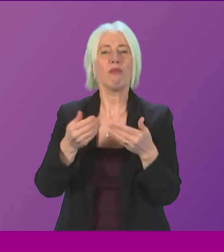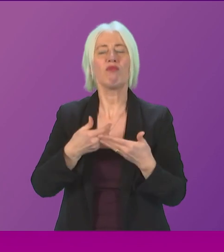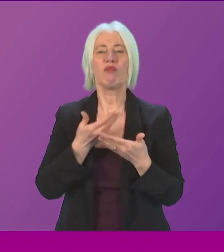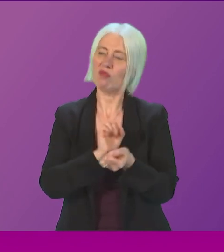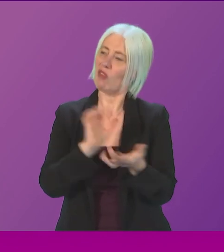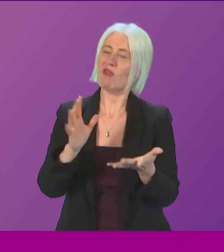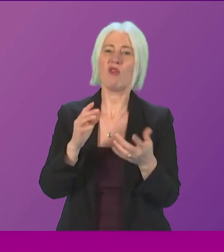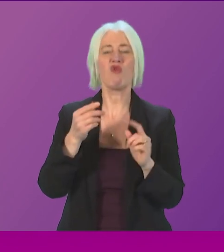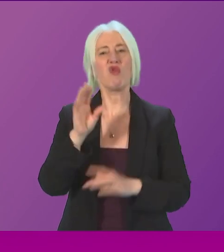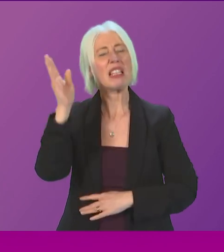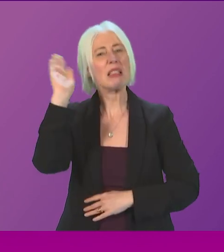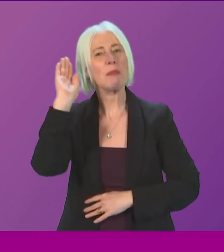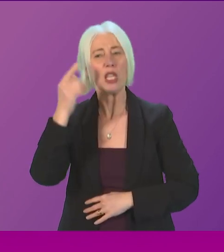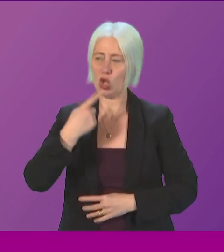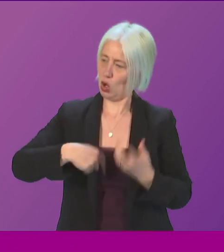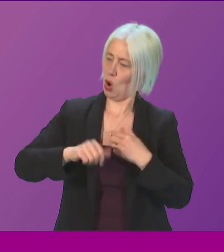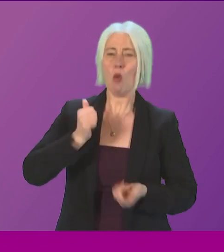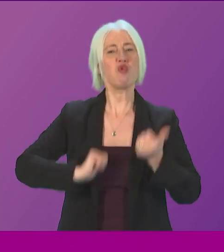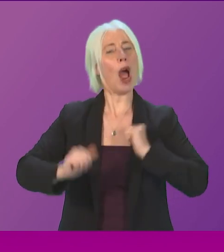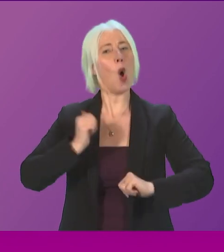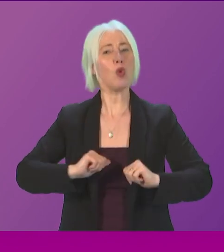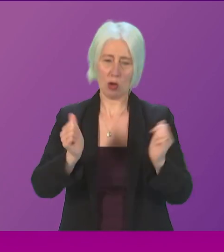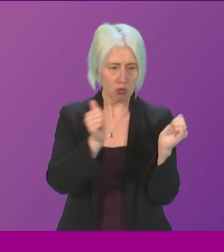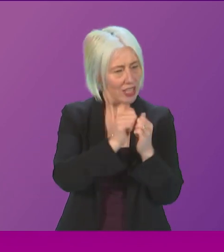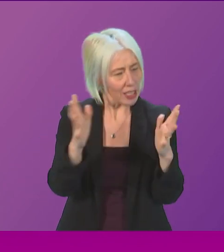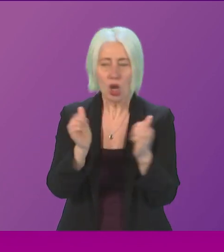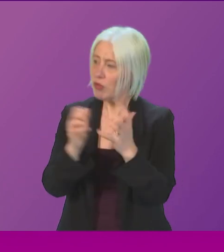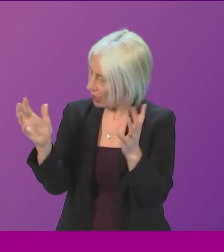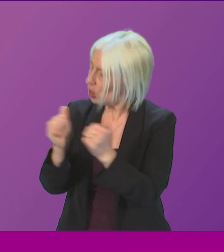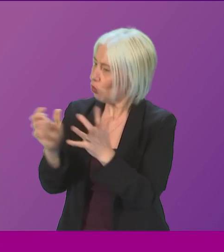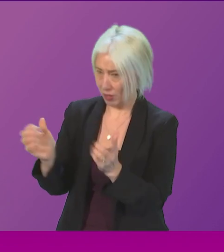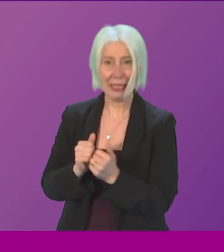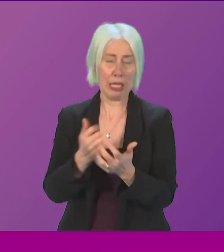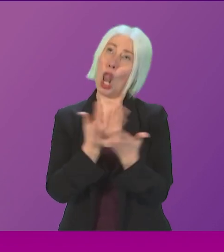We are a country that proudly finds disagreement on almost every topic.